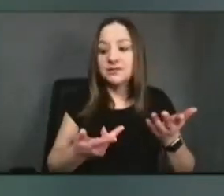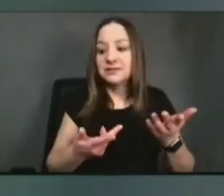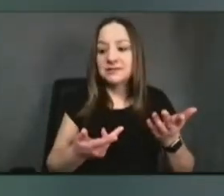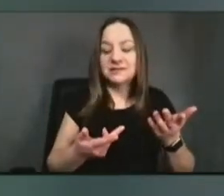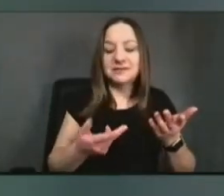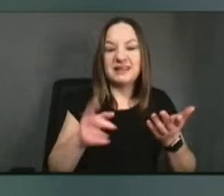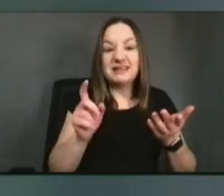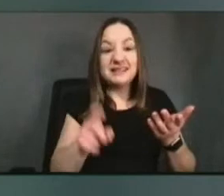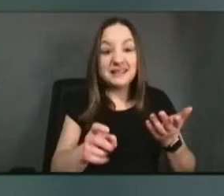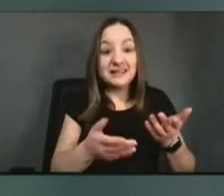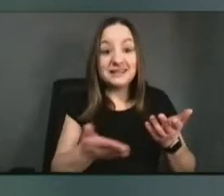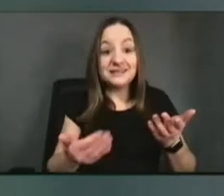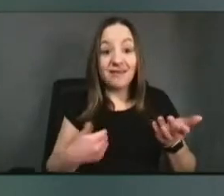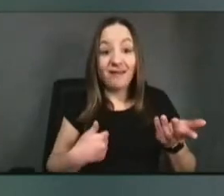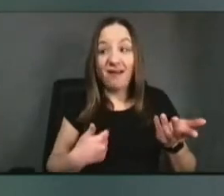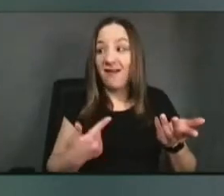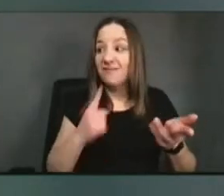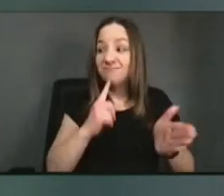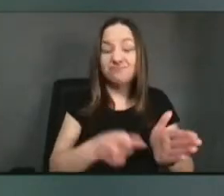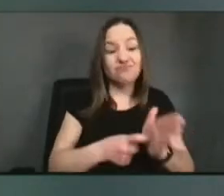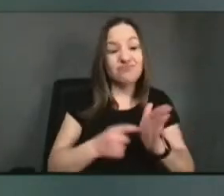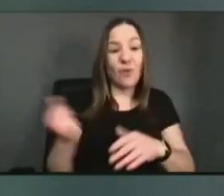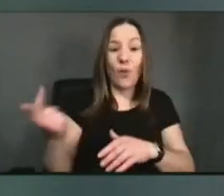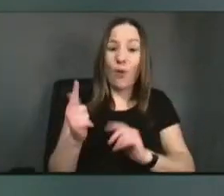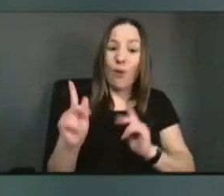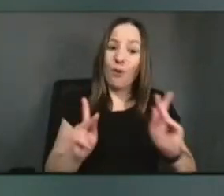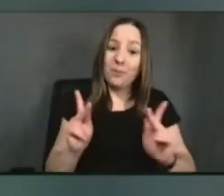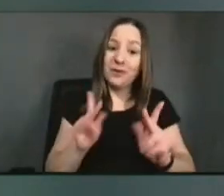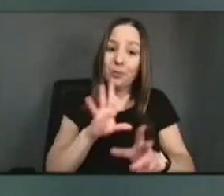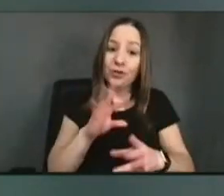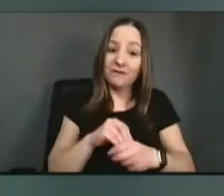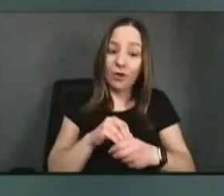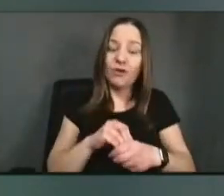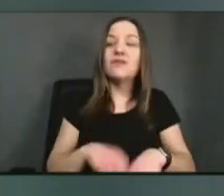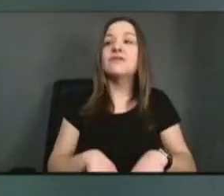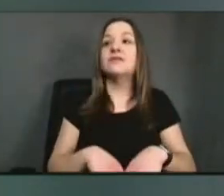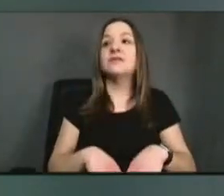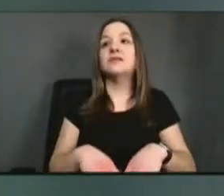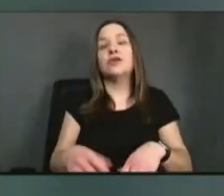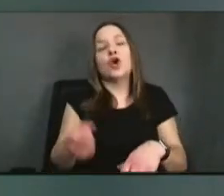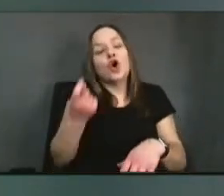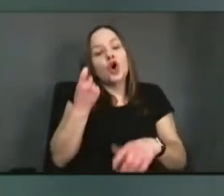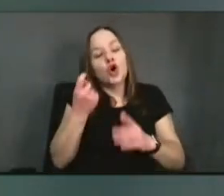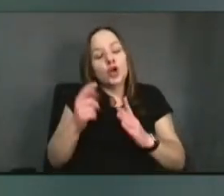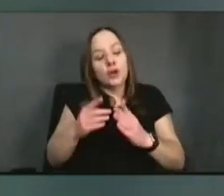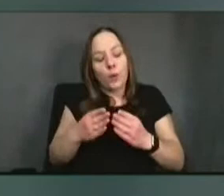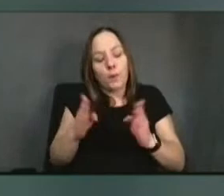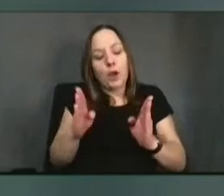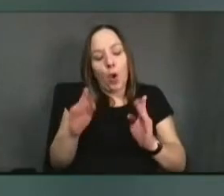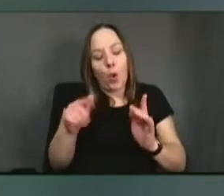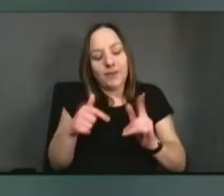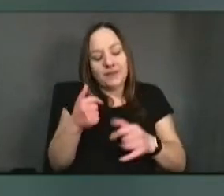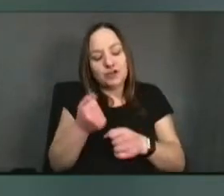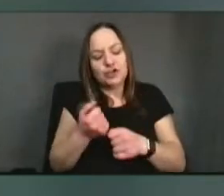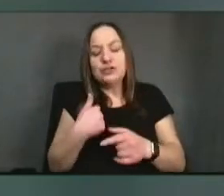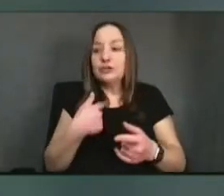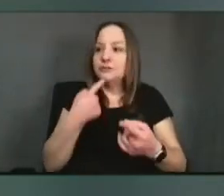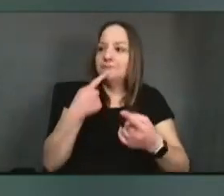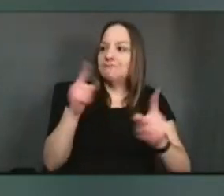them the resource that we provide for them. The needs that they have. It takes everyone to do it. And earlier when we